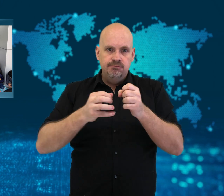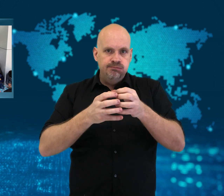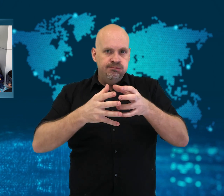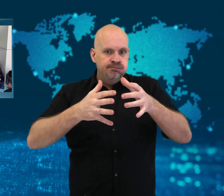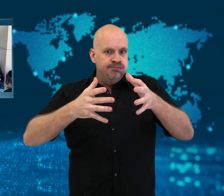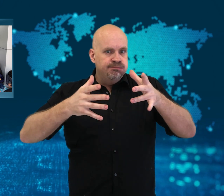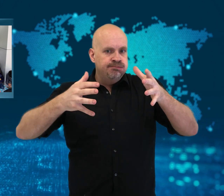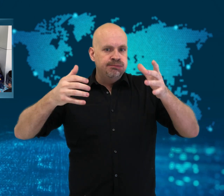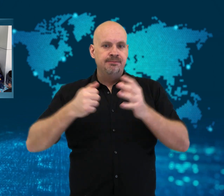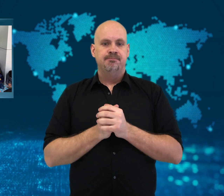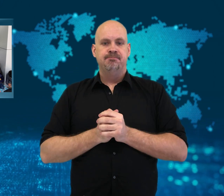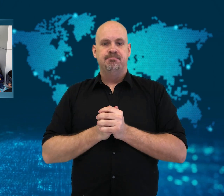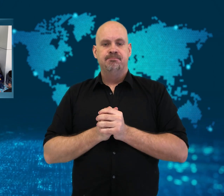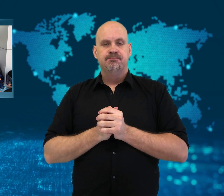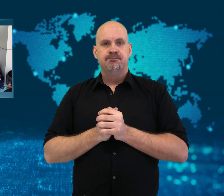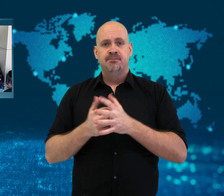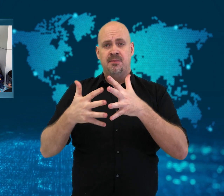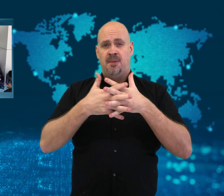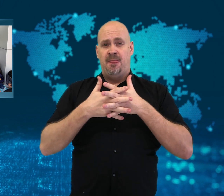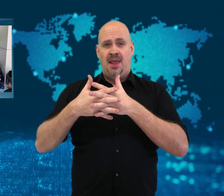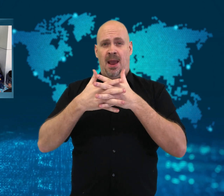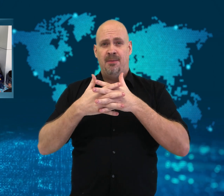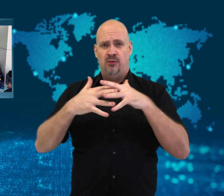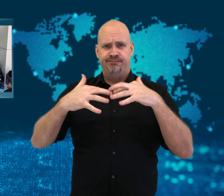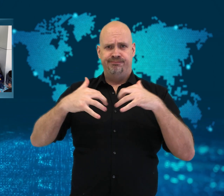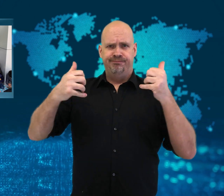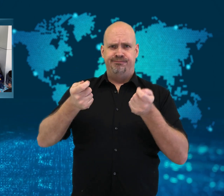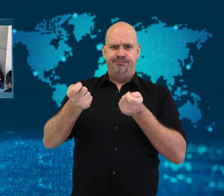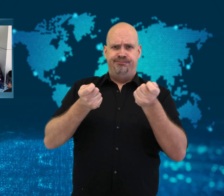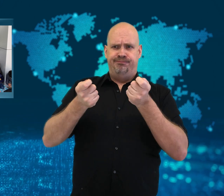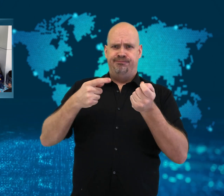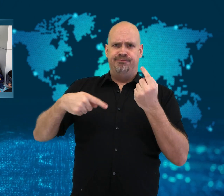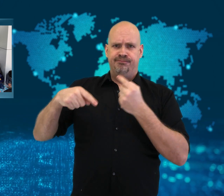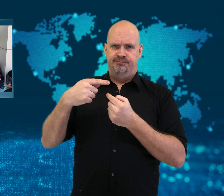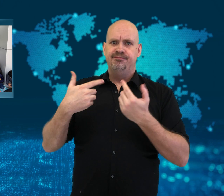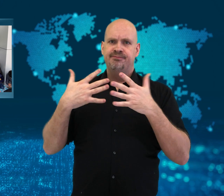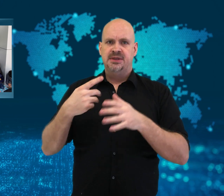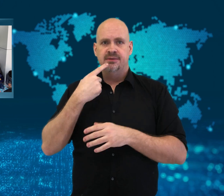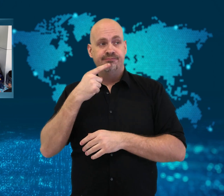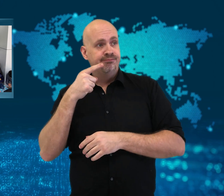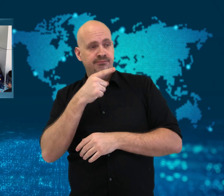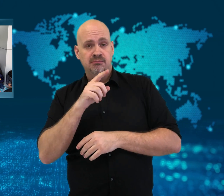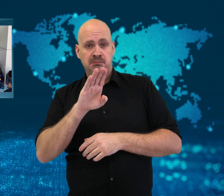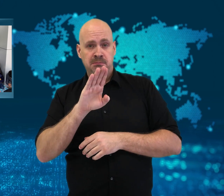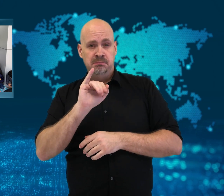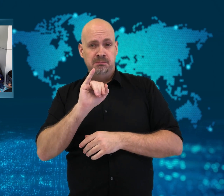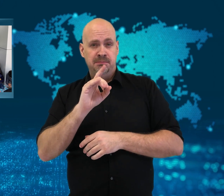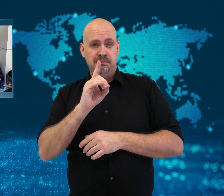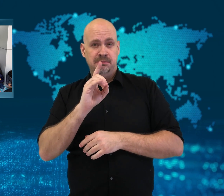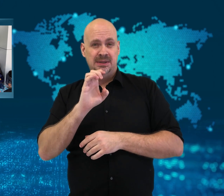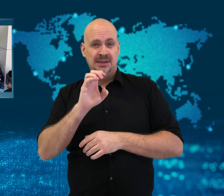It has been difficult to provide social distancing and COVID-19